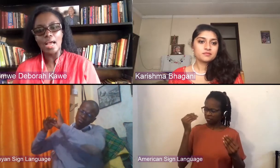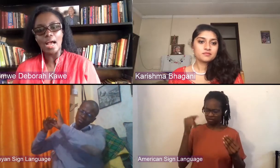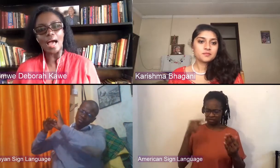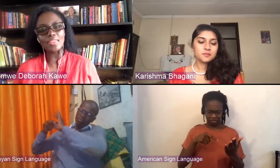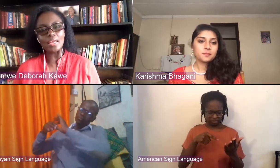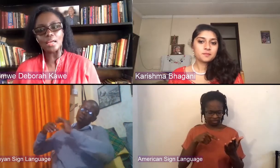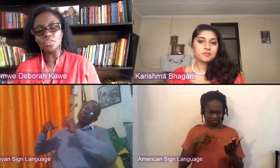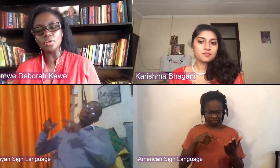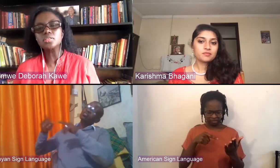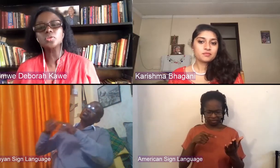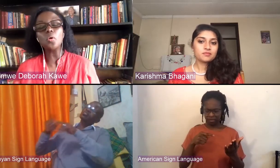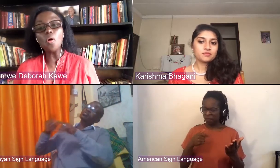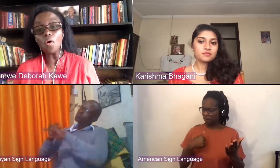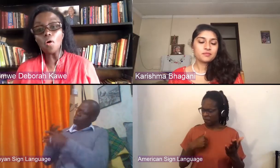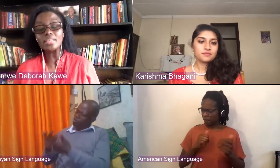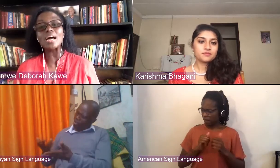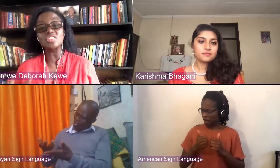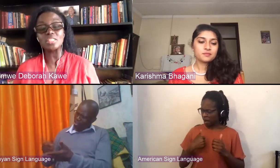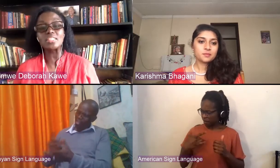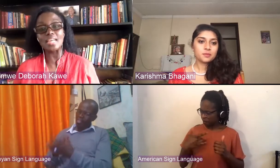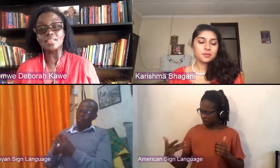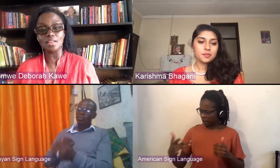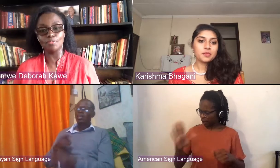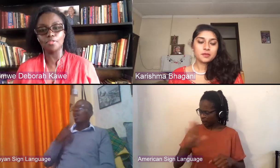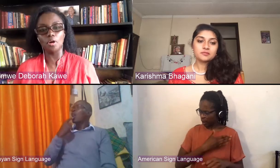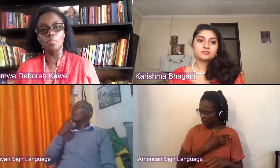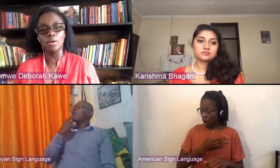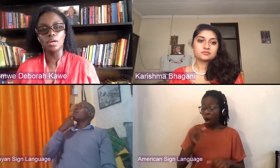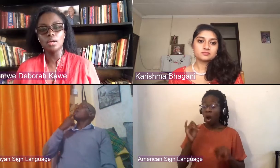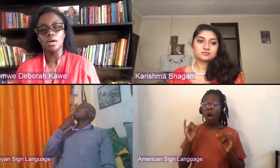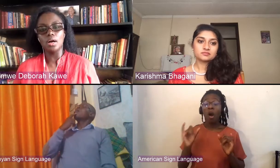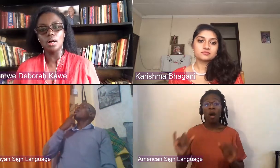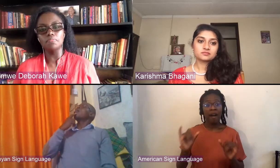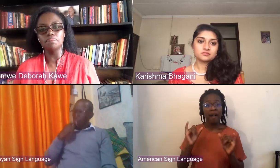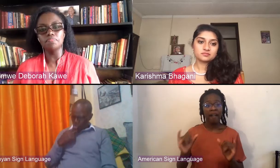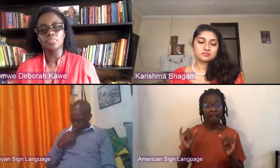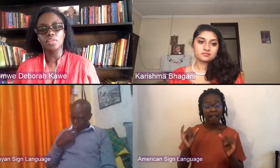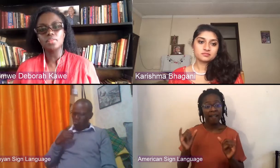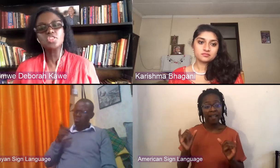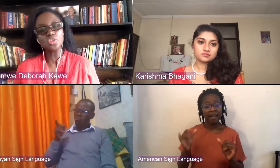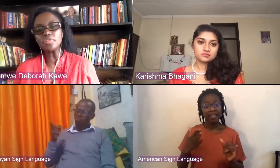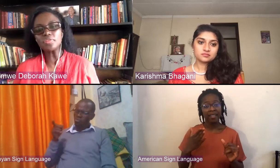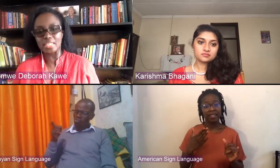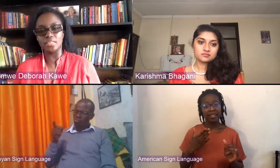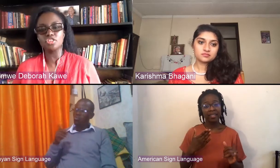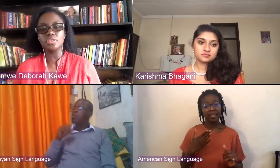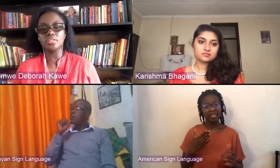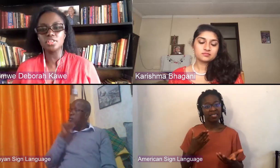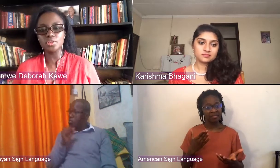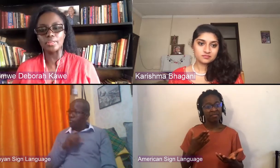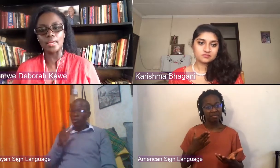And then I noticed, oh, it actually does come from the storytelling tradition that